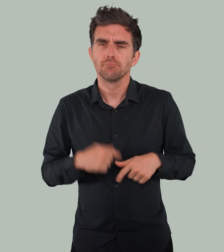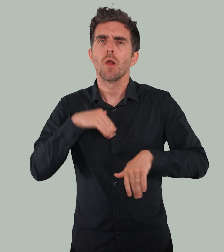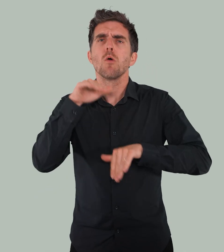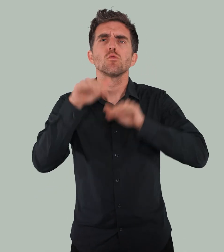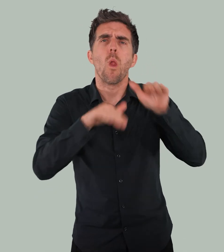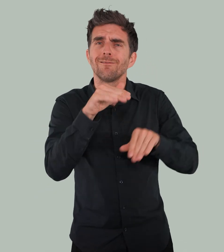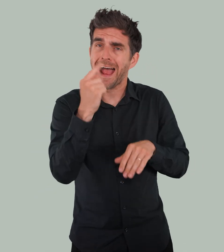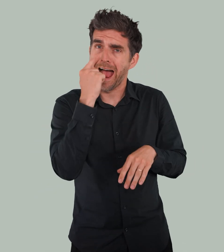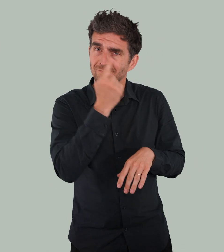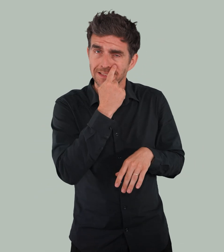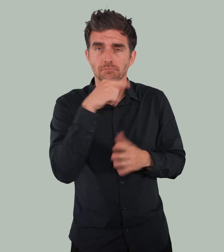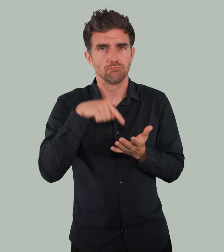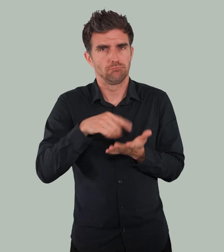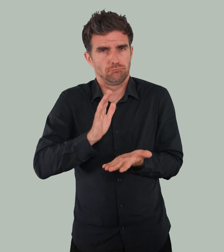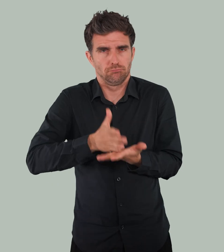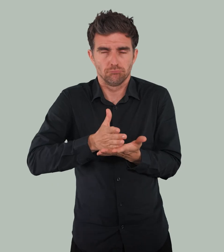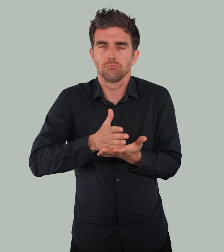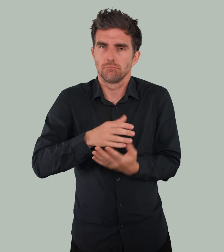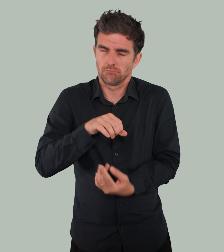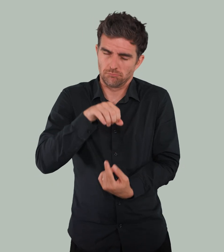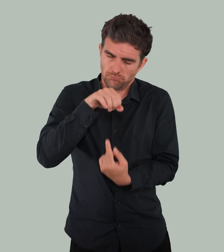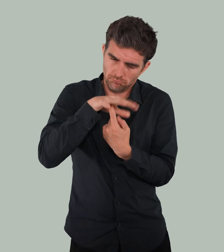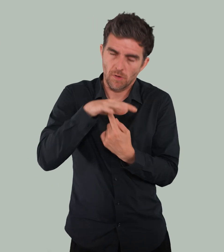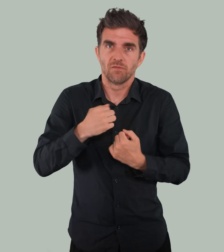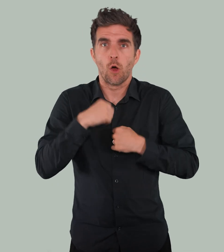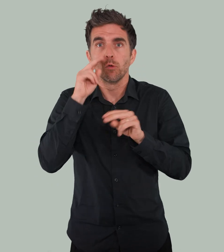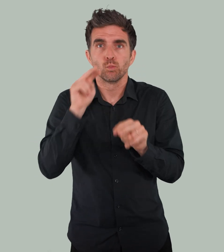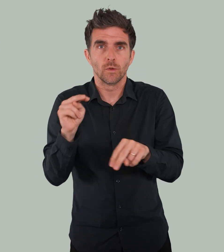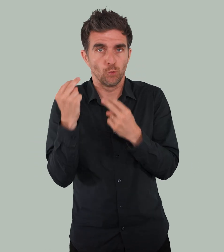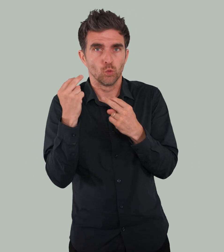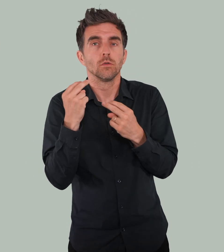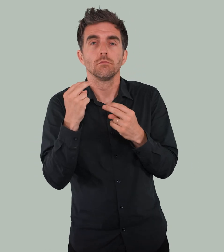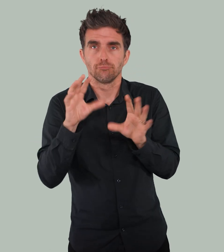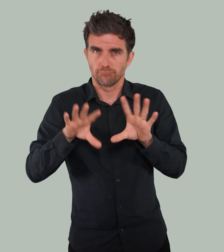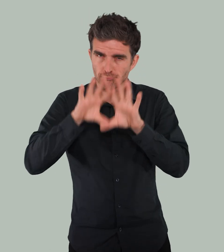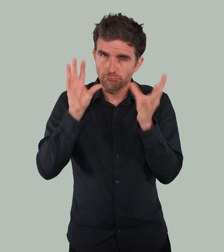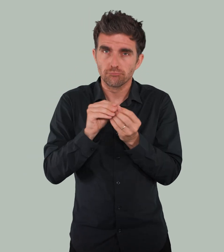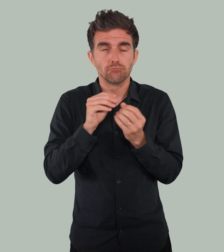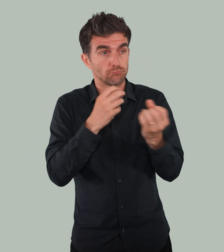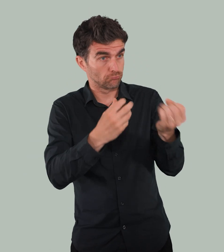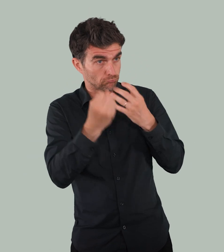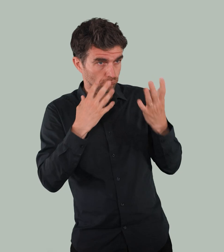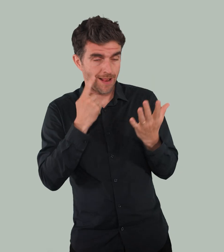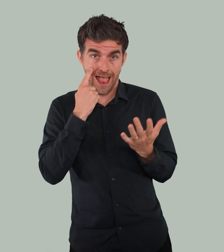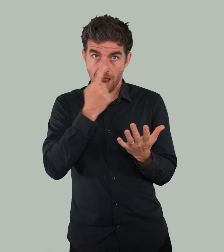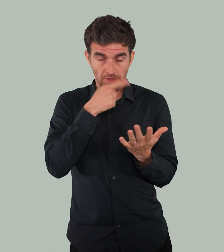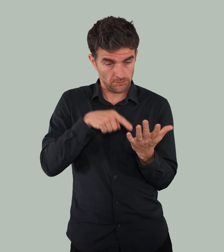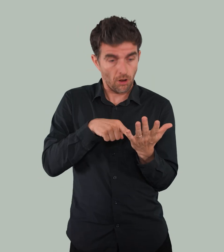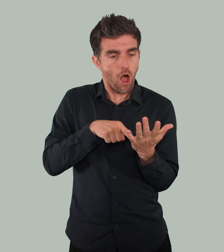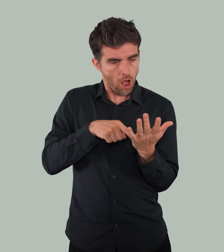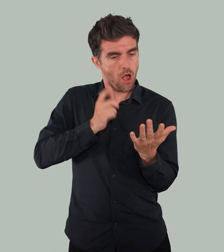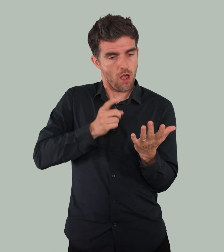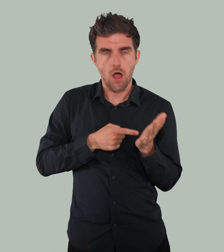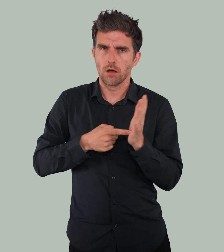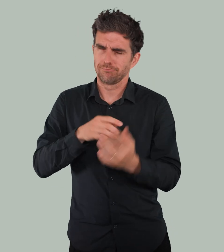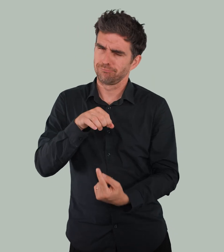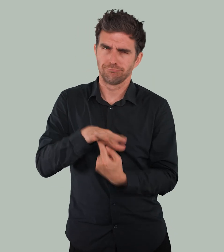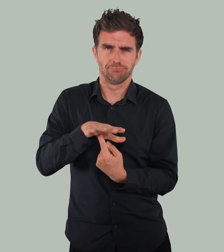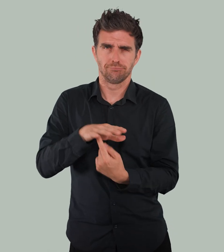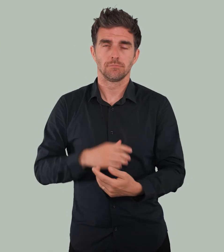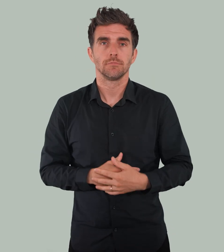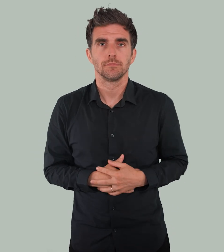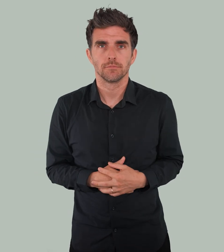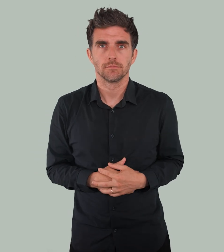6. The Call for Evidence forms a key part of the Review’s overall evidence base.